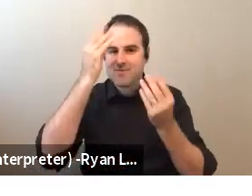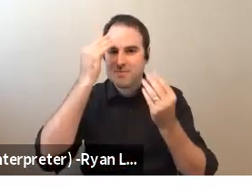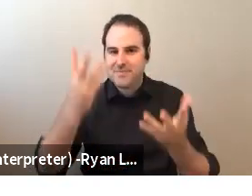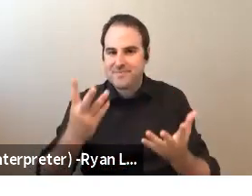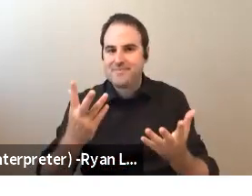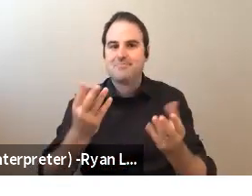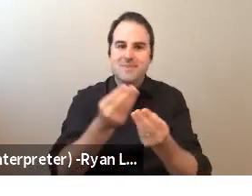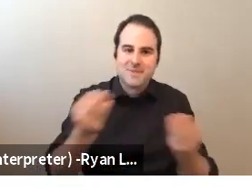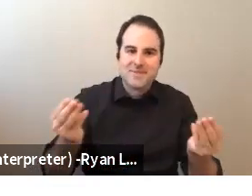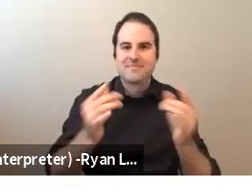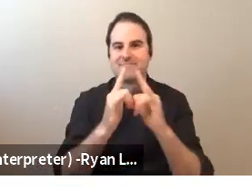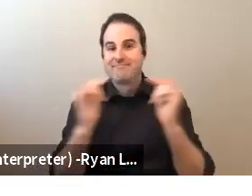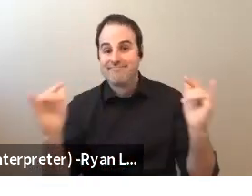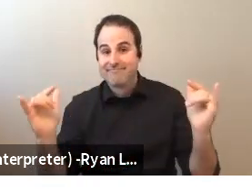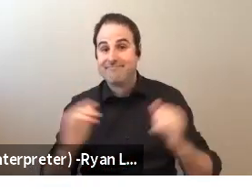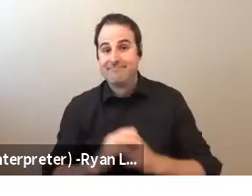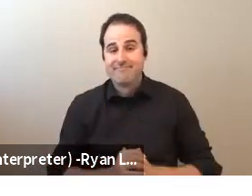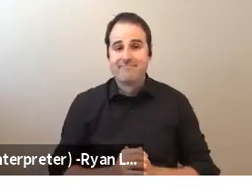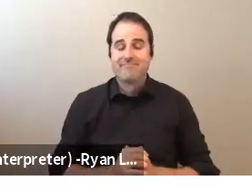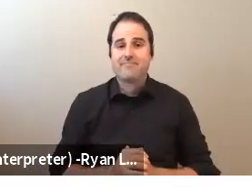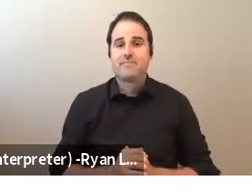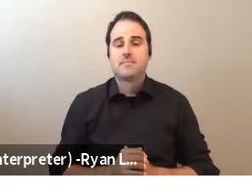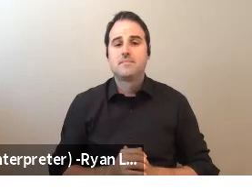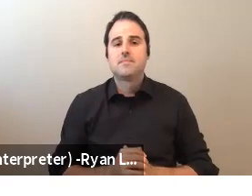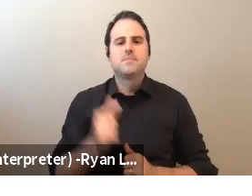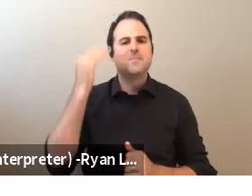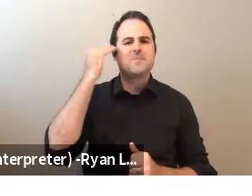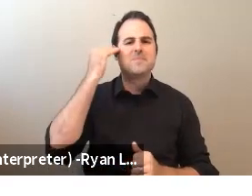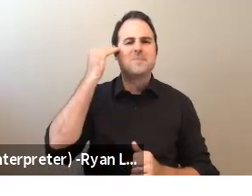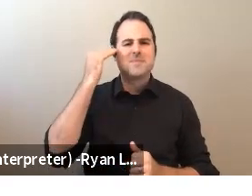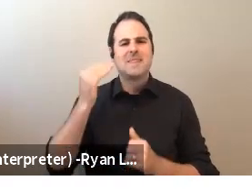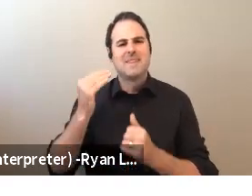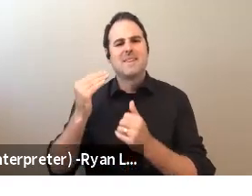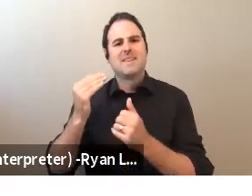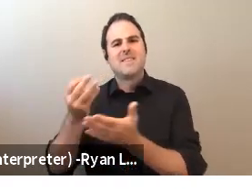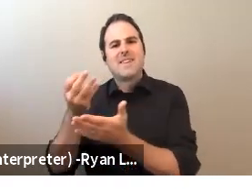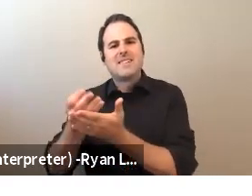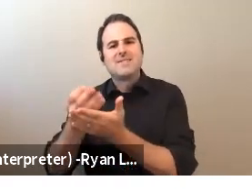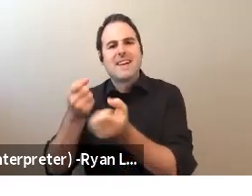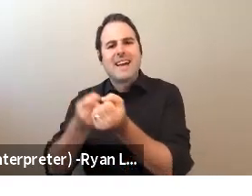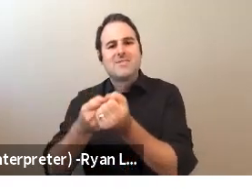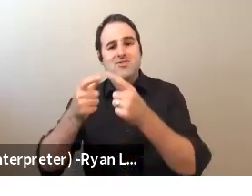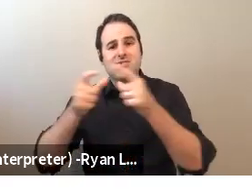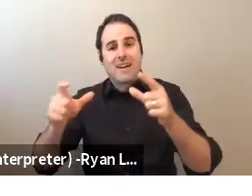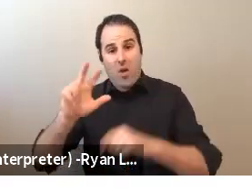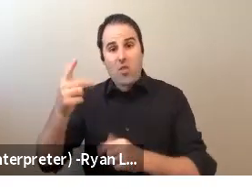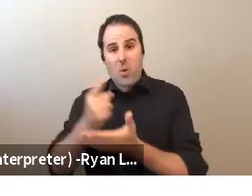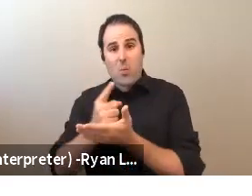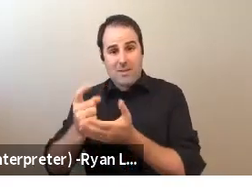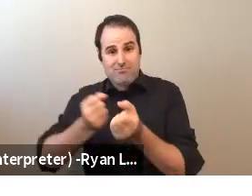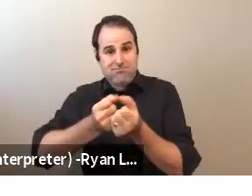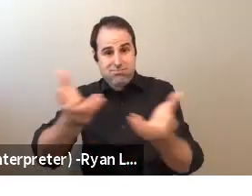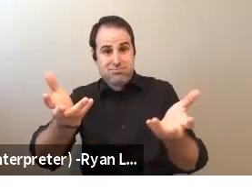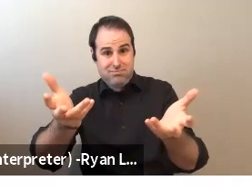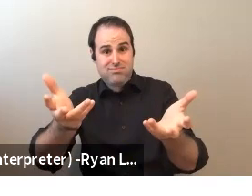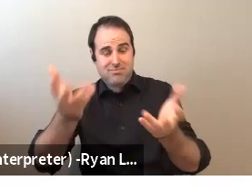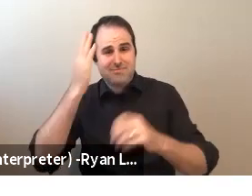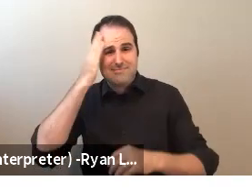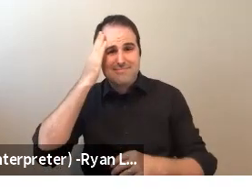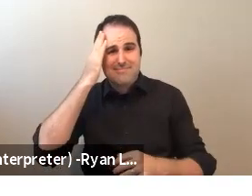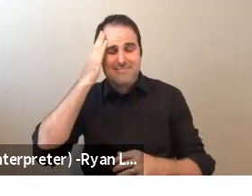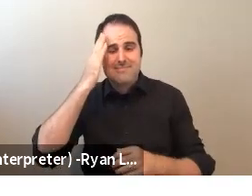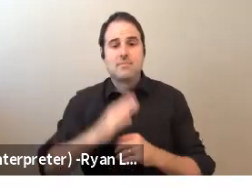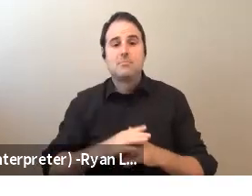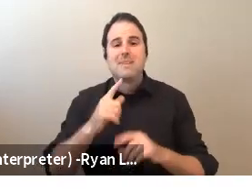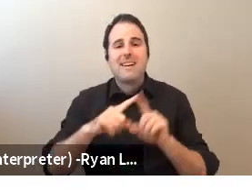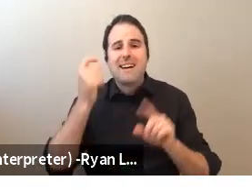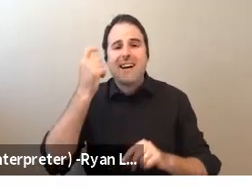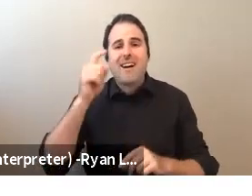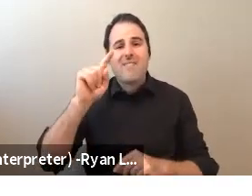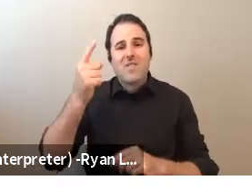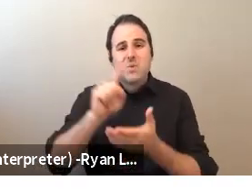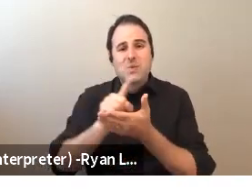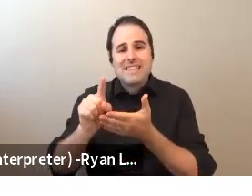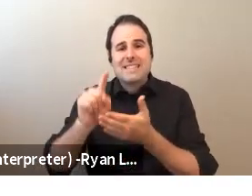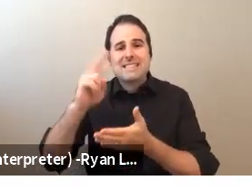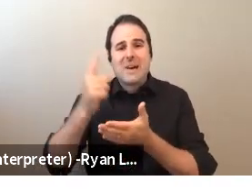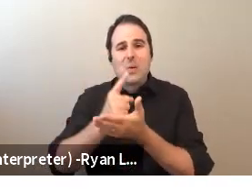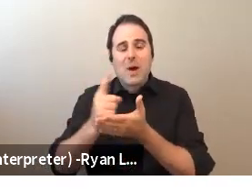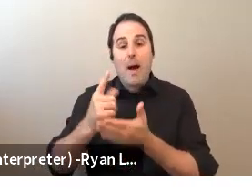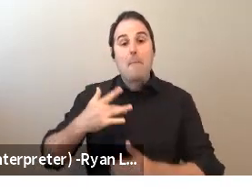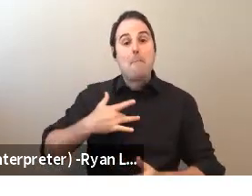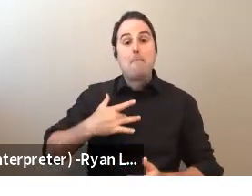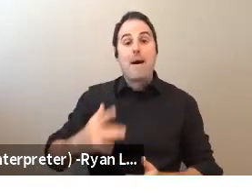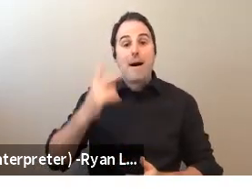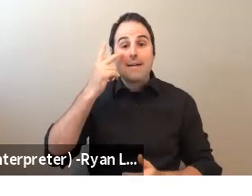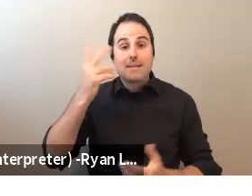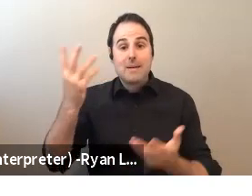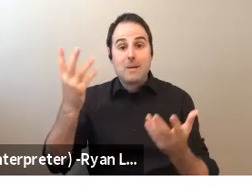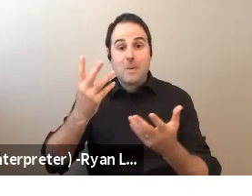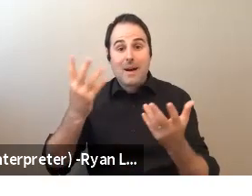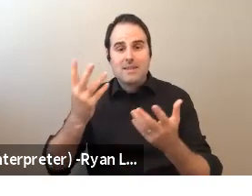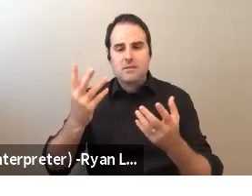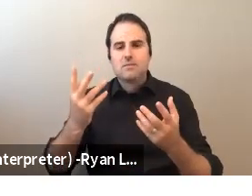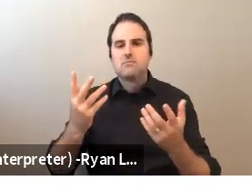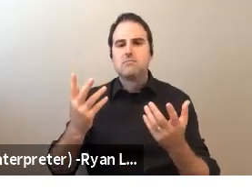Sally Potter: You know, as we know, the financial aid checks drop third week. And so it is really common to see those first couple of weeks instructors and I teach in the manatees division. So in that humanities.